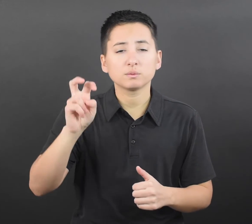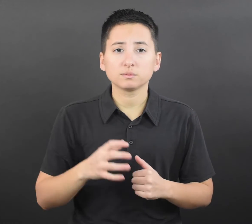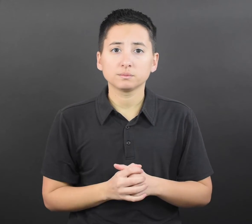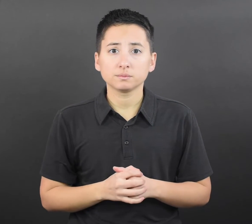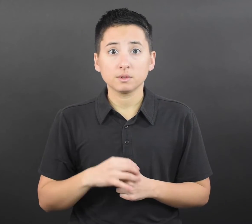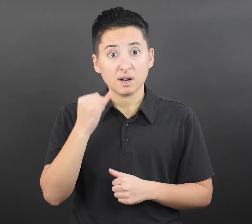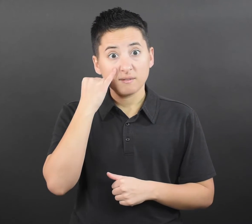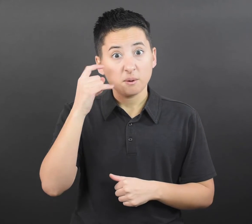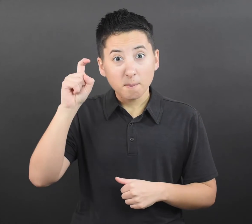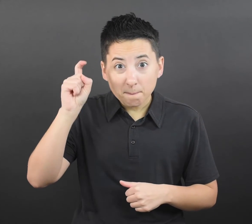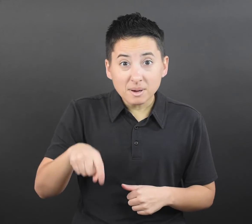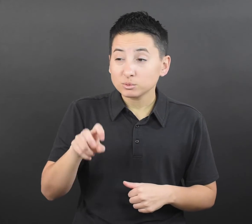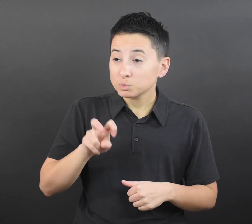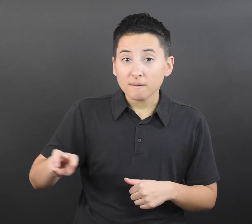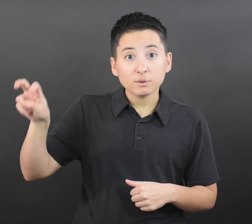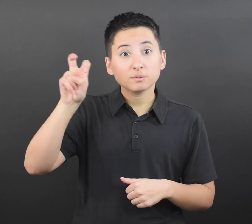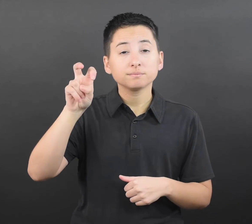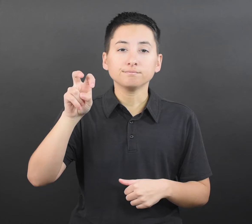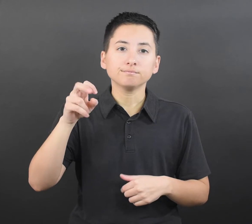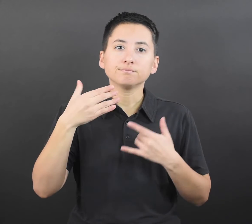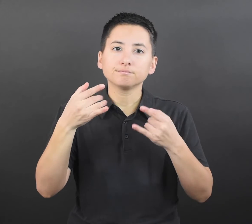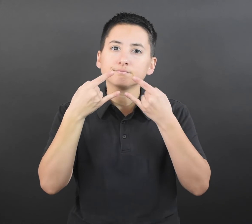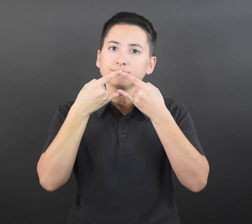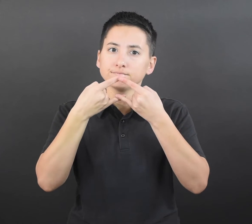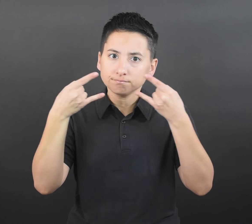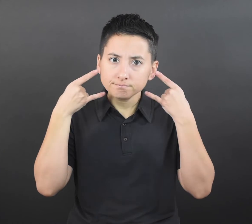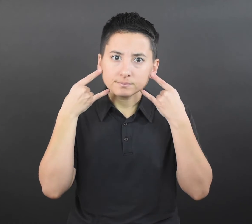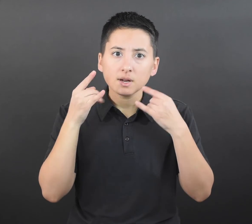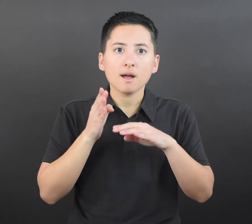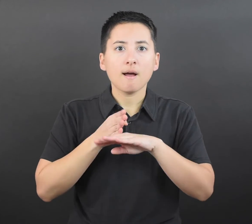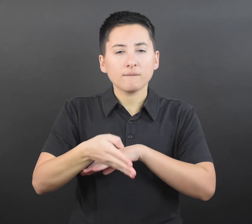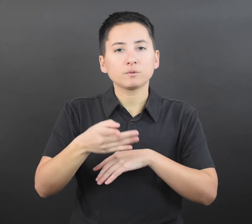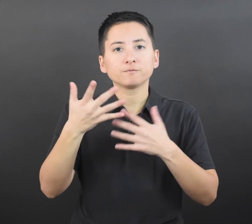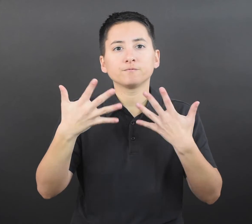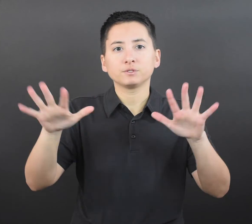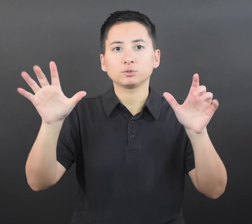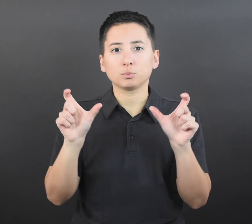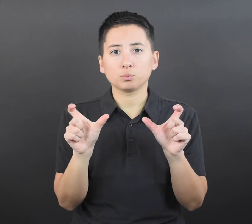There should be a plan to adequately distance from others for times when a mask must be